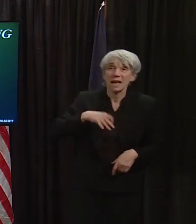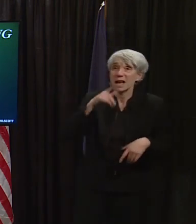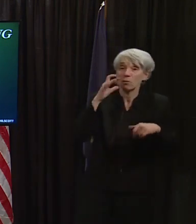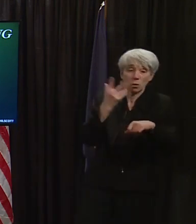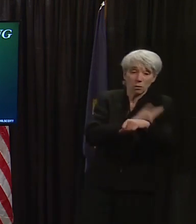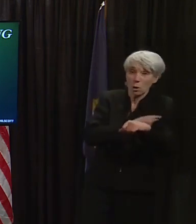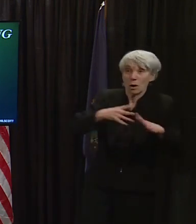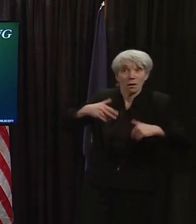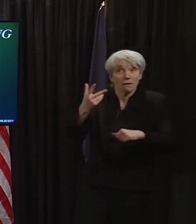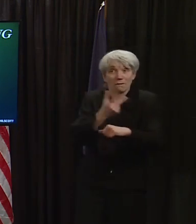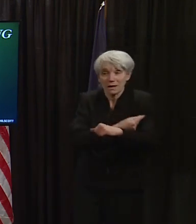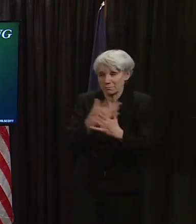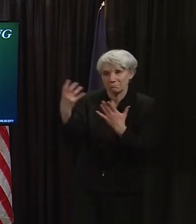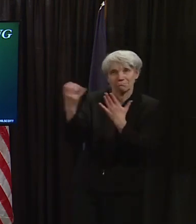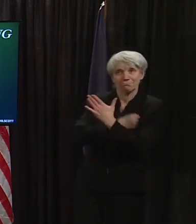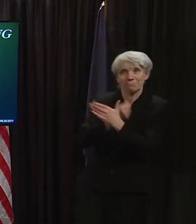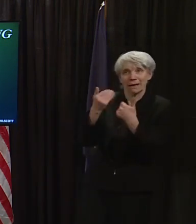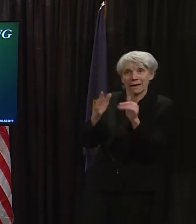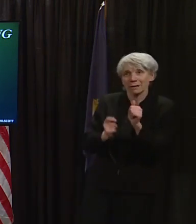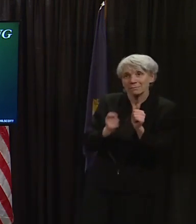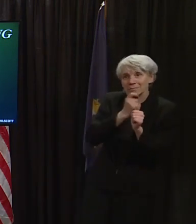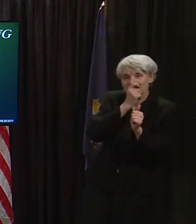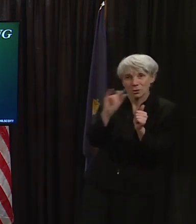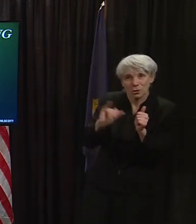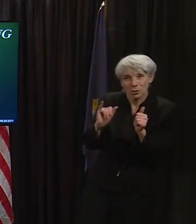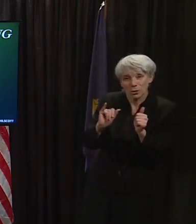who are identified as close contacts outside of the school.